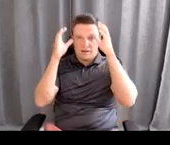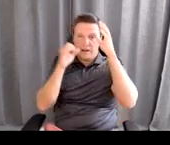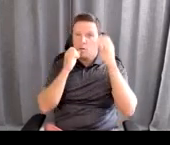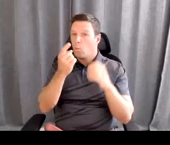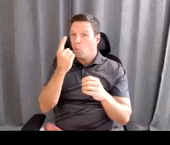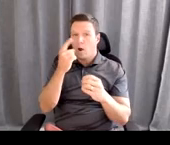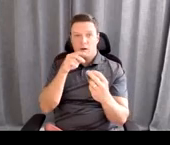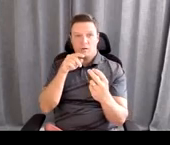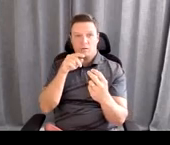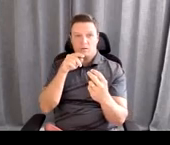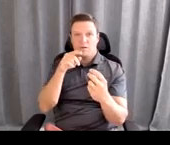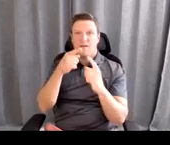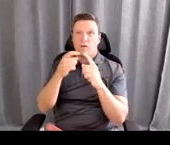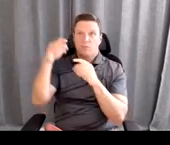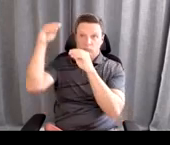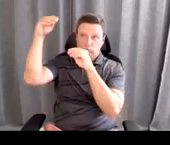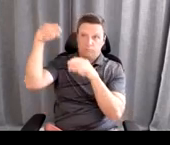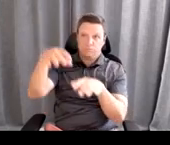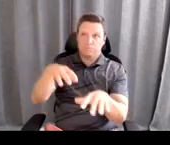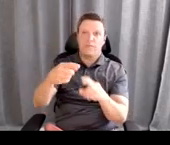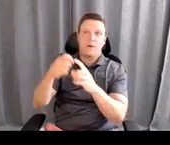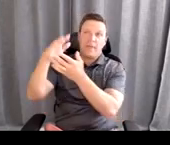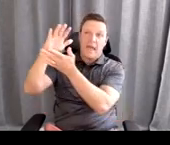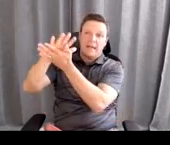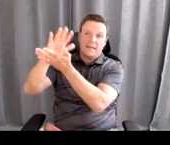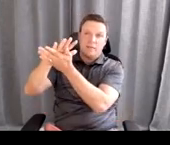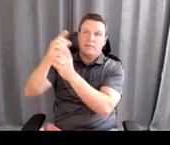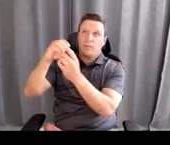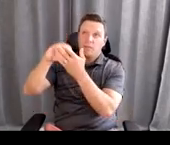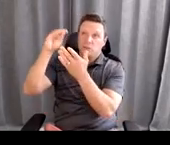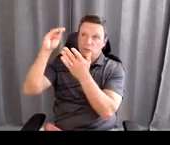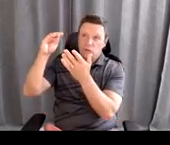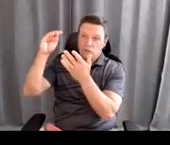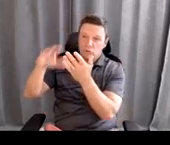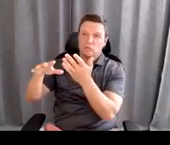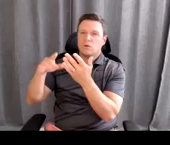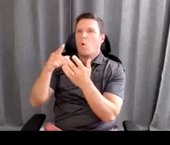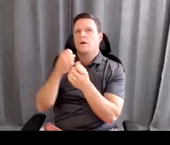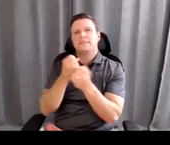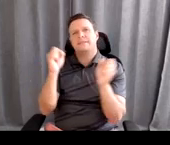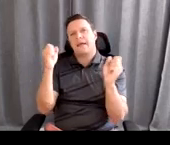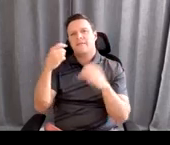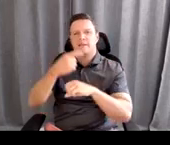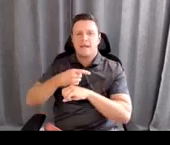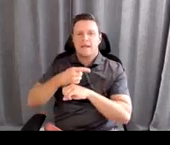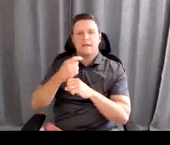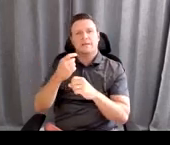from the top, from the academics, from the students, you know, saving the day and saving the community. It's like full.